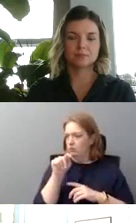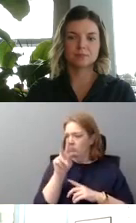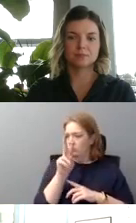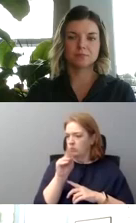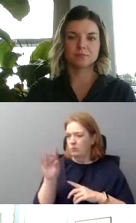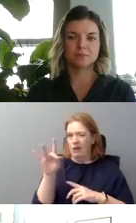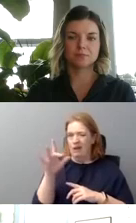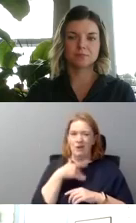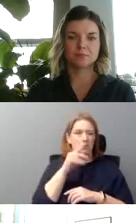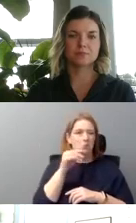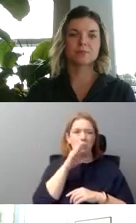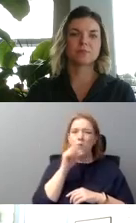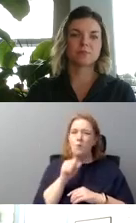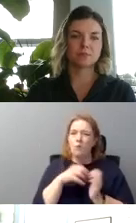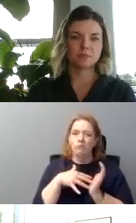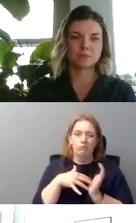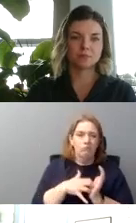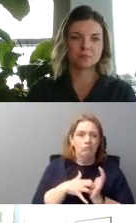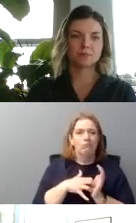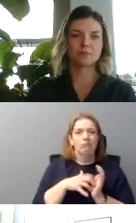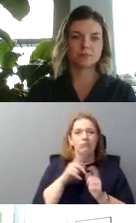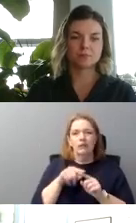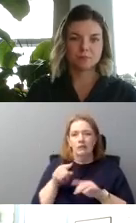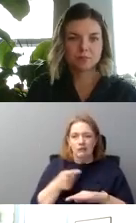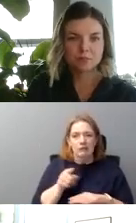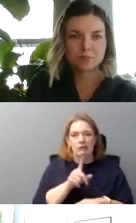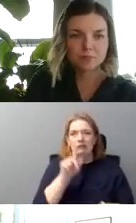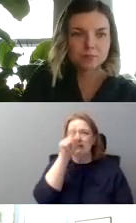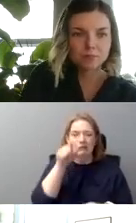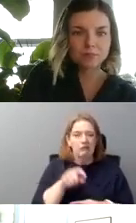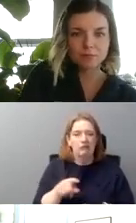and he was frail, he couldn't really navigate the places as well anymore. He moved out and